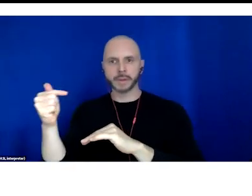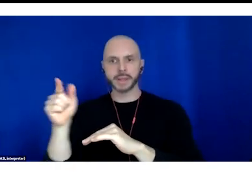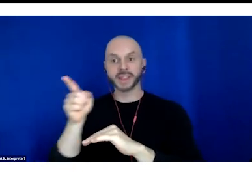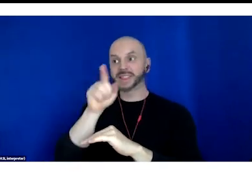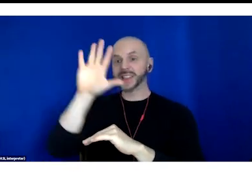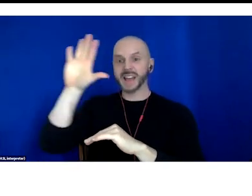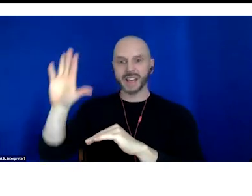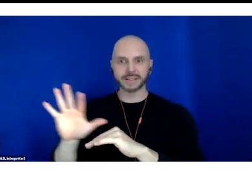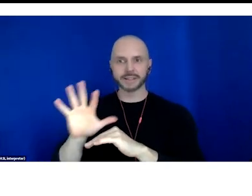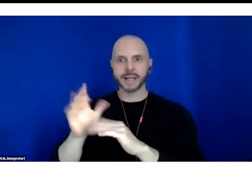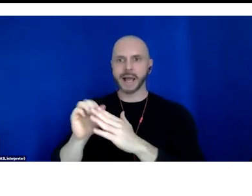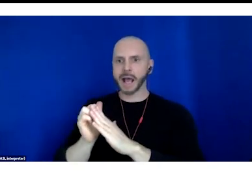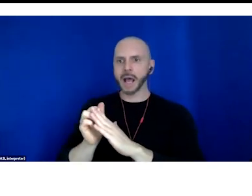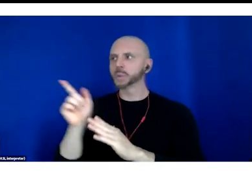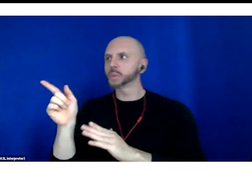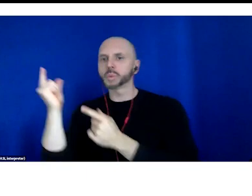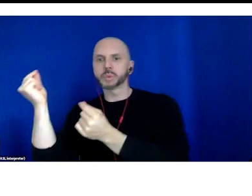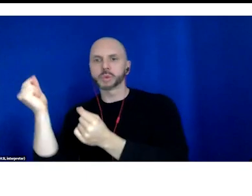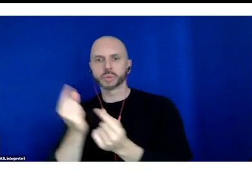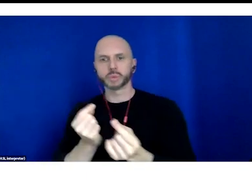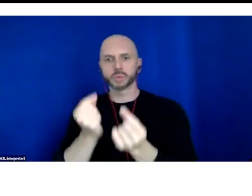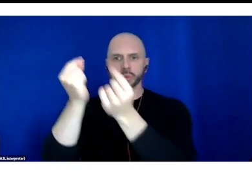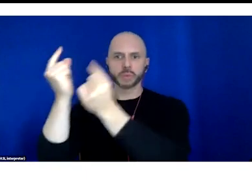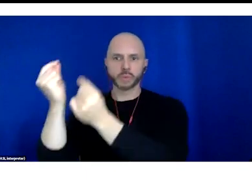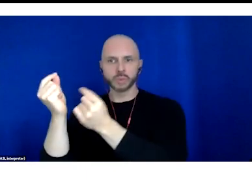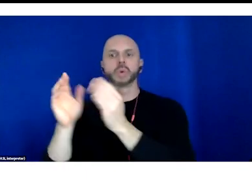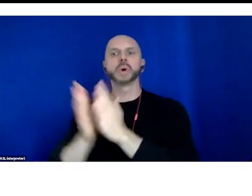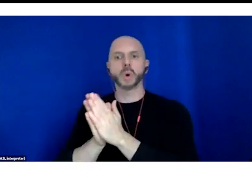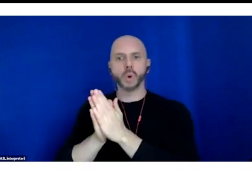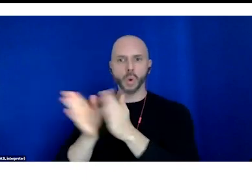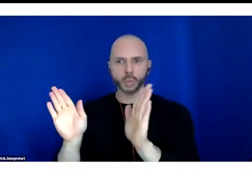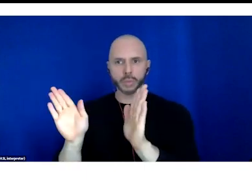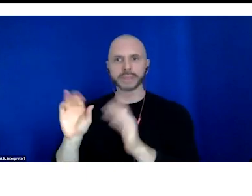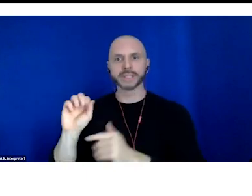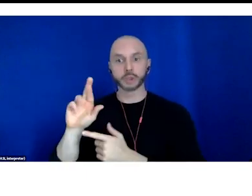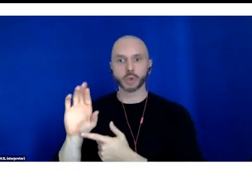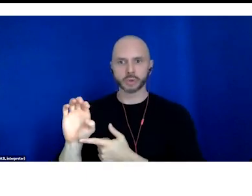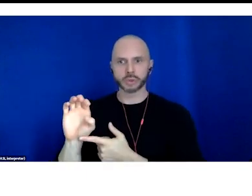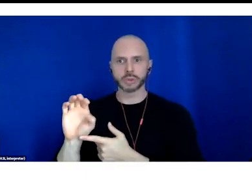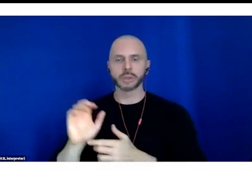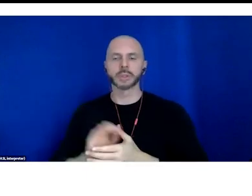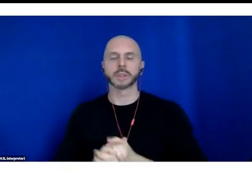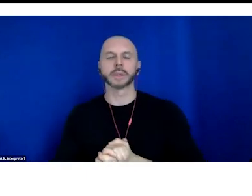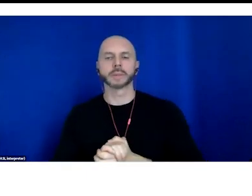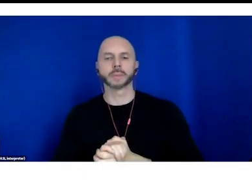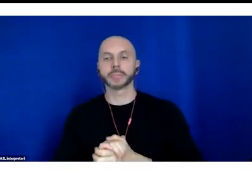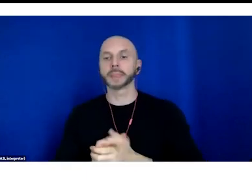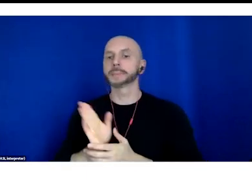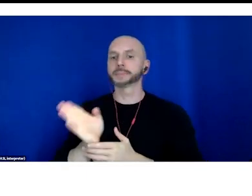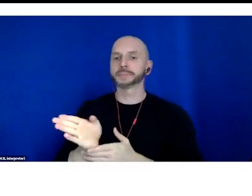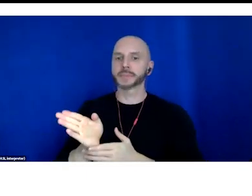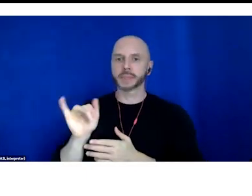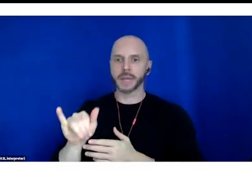we can create an ecosystem of open-source tools. This infrastructure is modular and can be combined